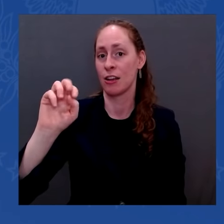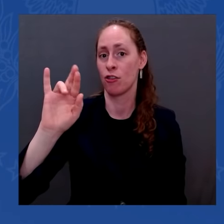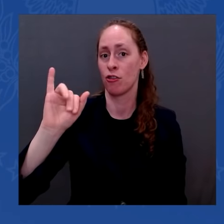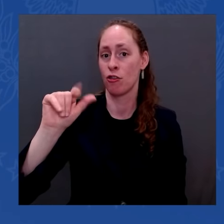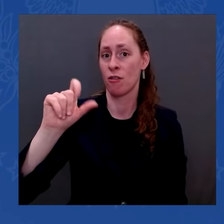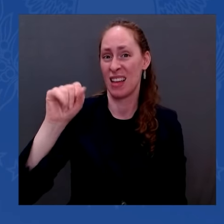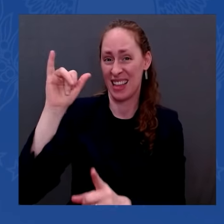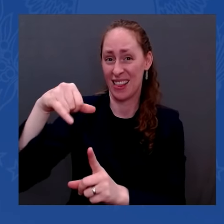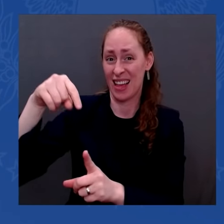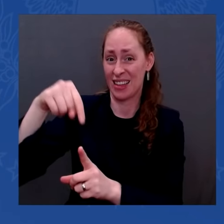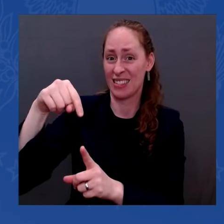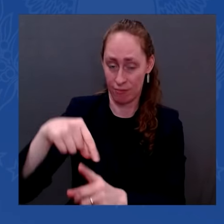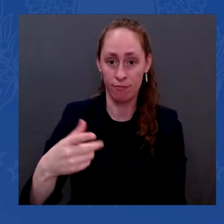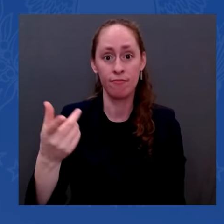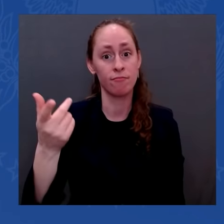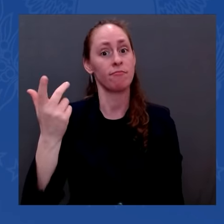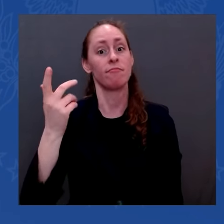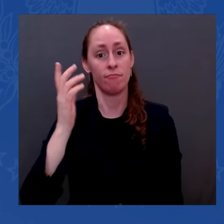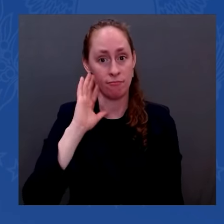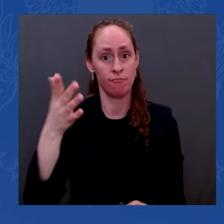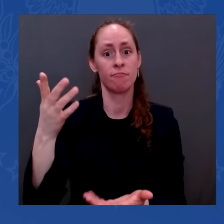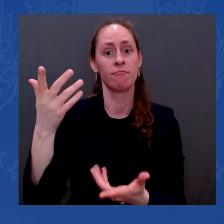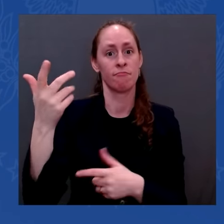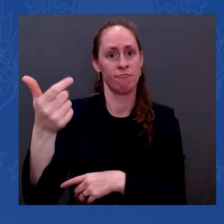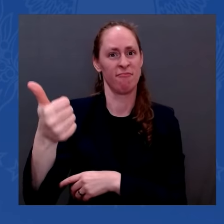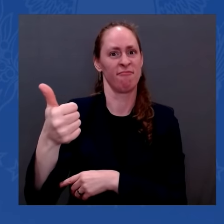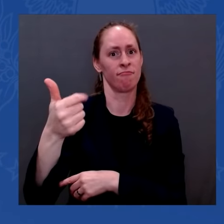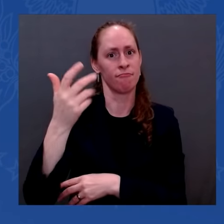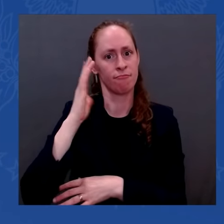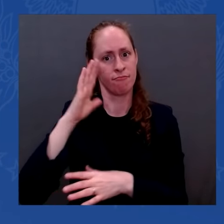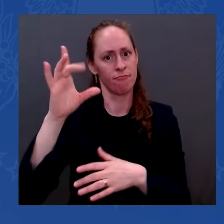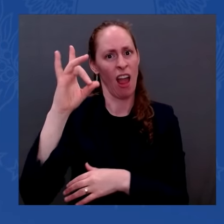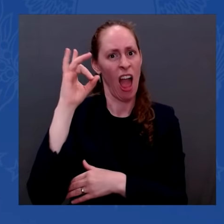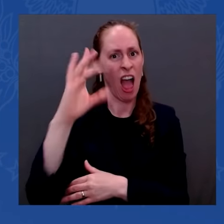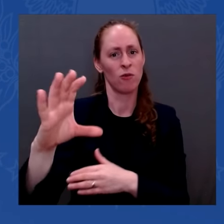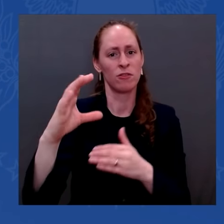in the magnet supply chain, creating 350 good-paying jobs.